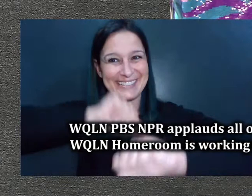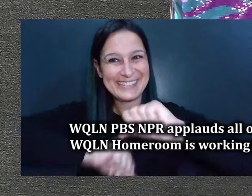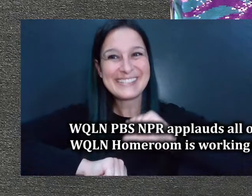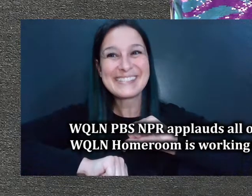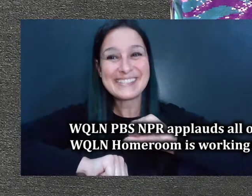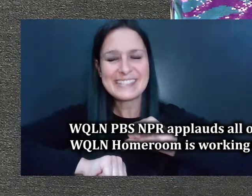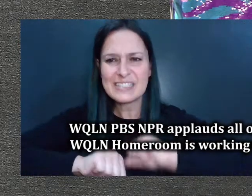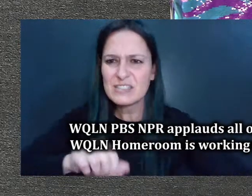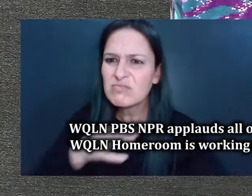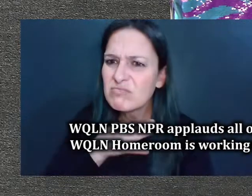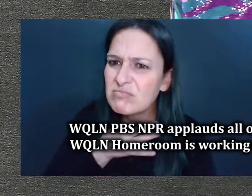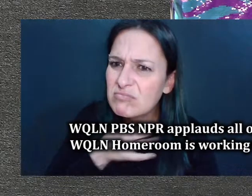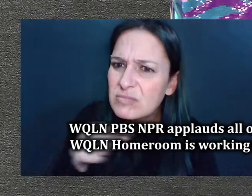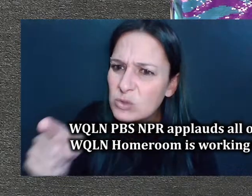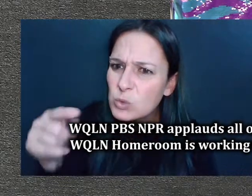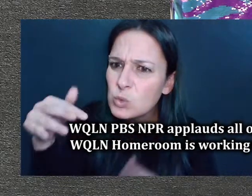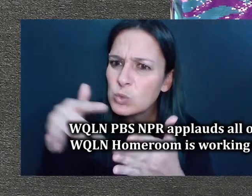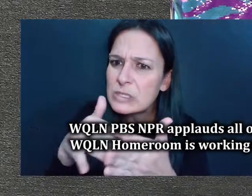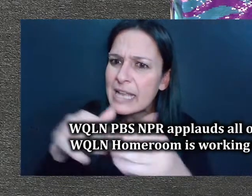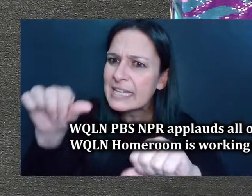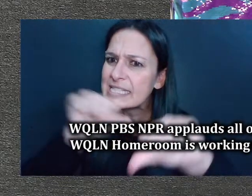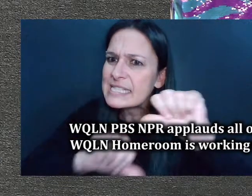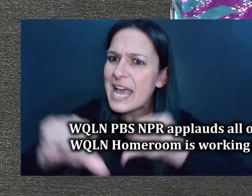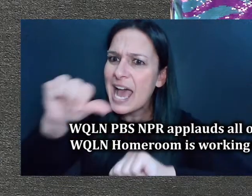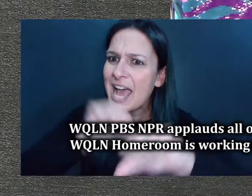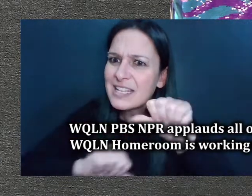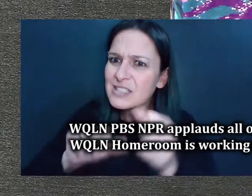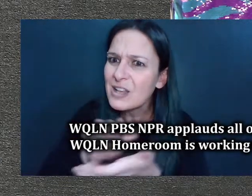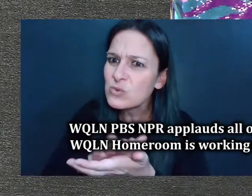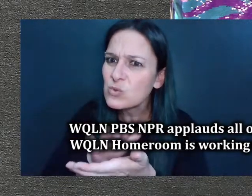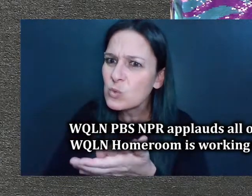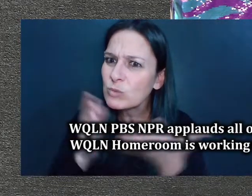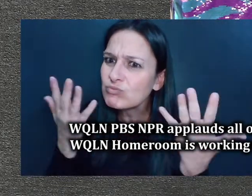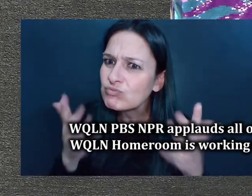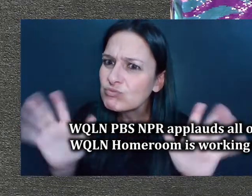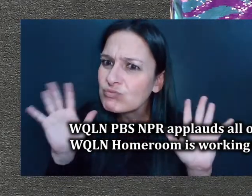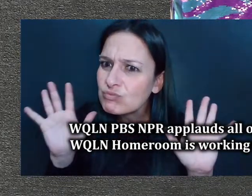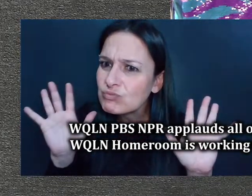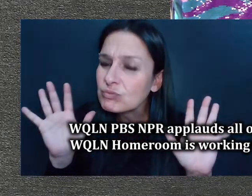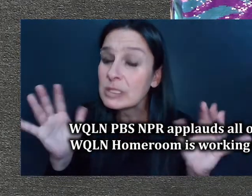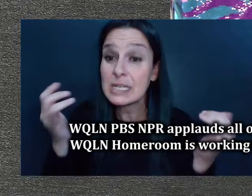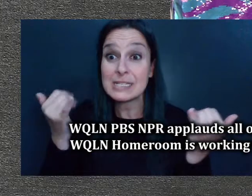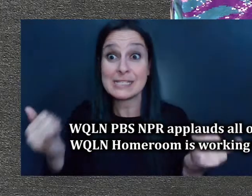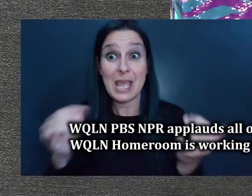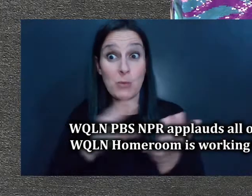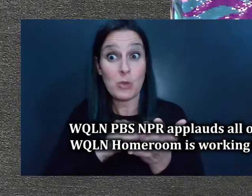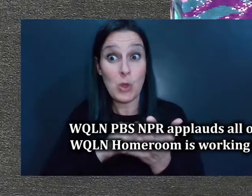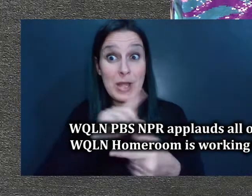Have you ever studied science in school? We're going to be learning about the states of matter.